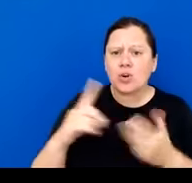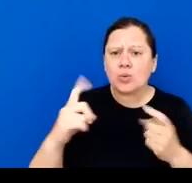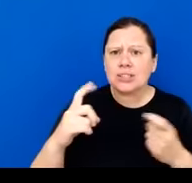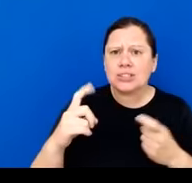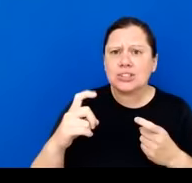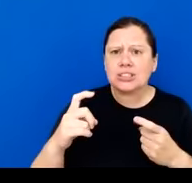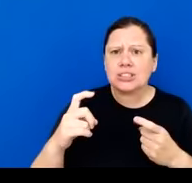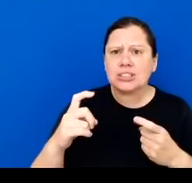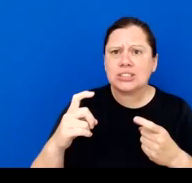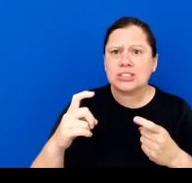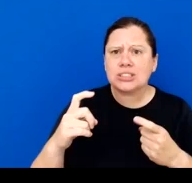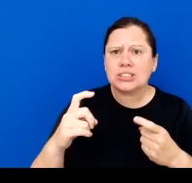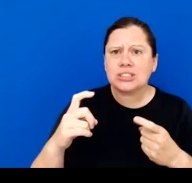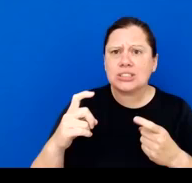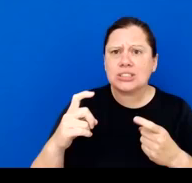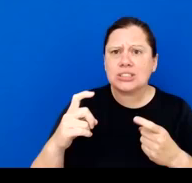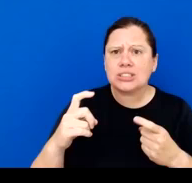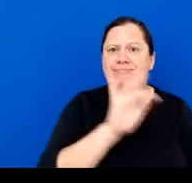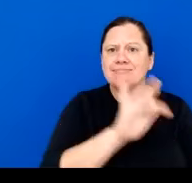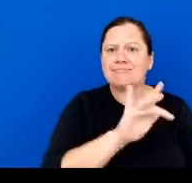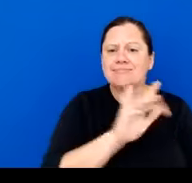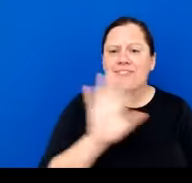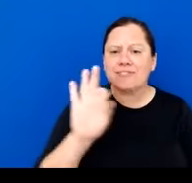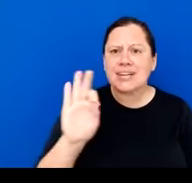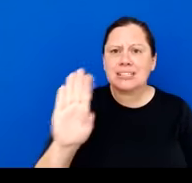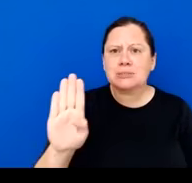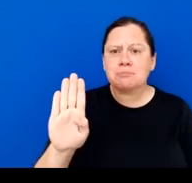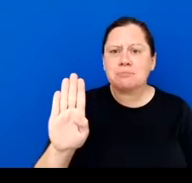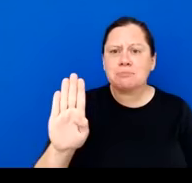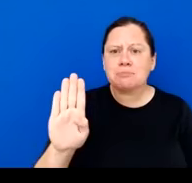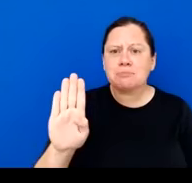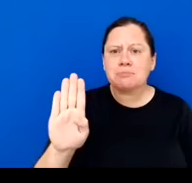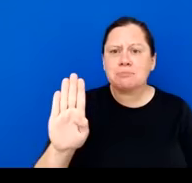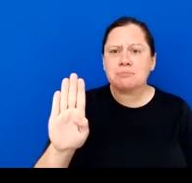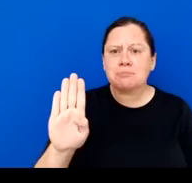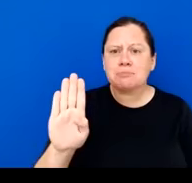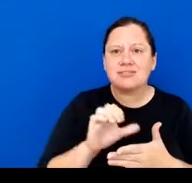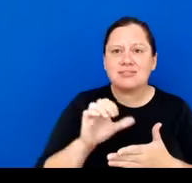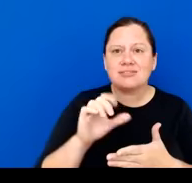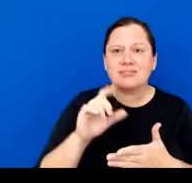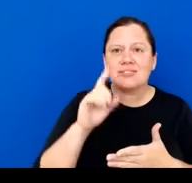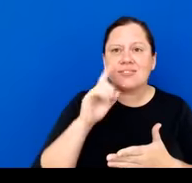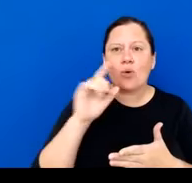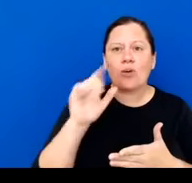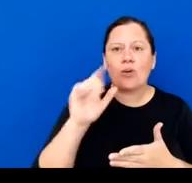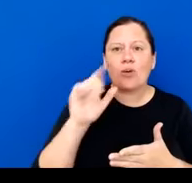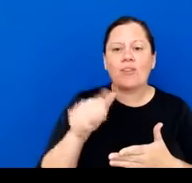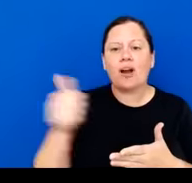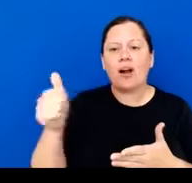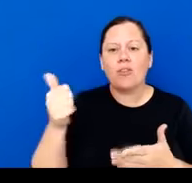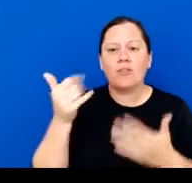information on their fires there so we encourage you to follow that resource one of our other questions this evening